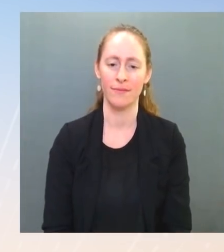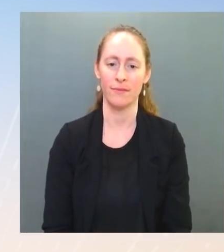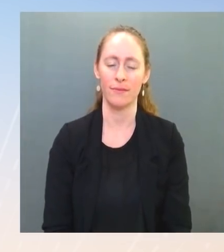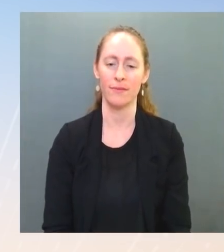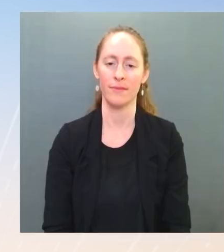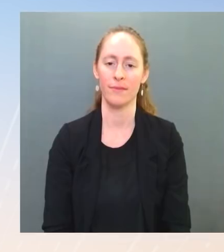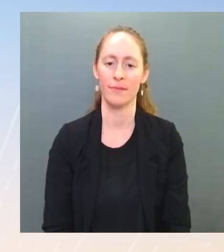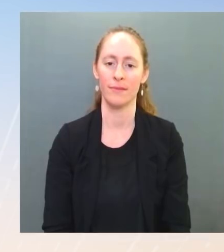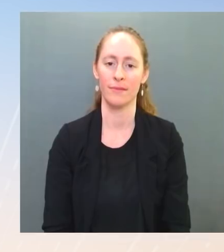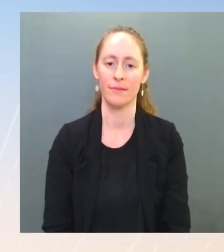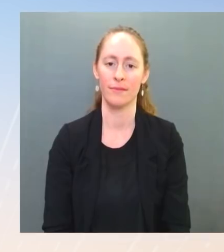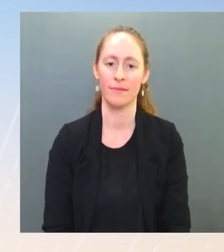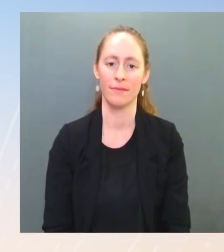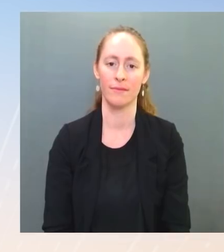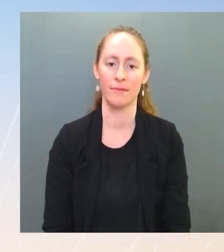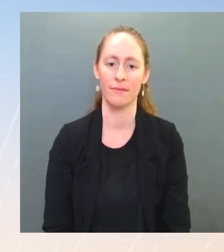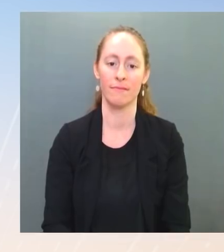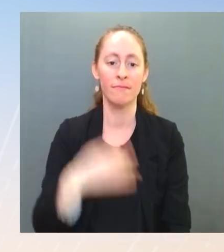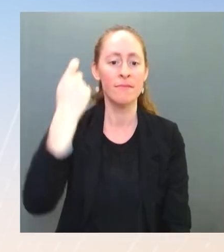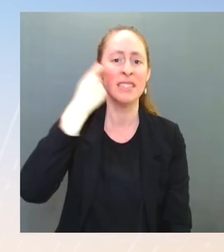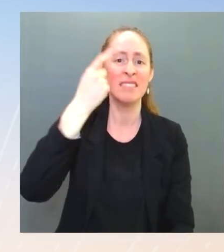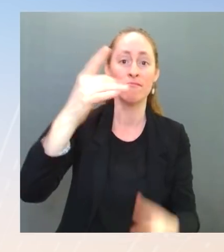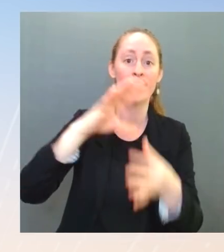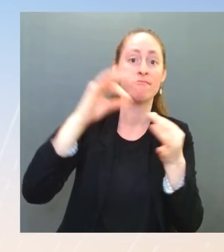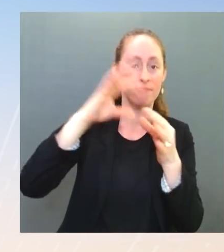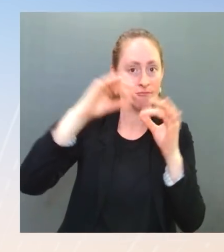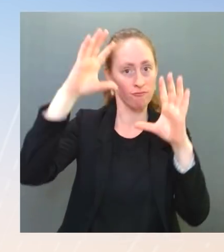He's visiting a state that he lost during the 2020 campaign, and he's going to a county